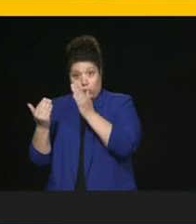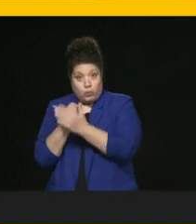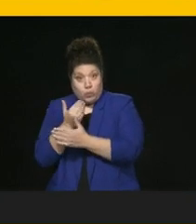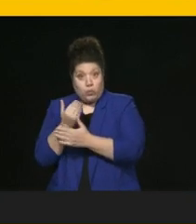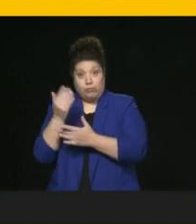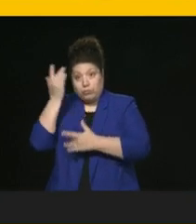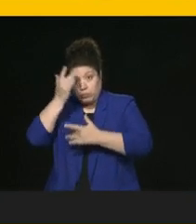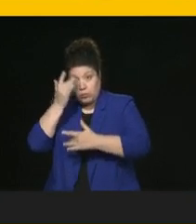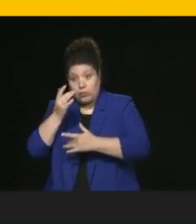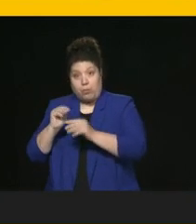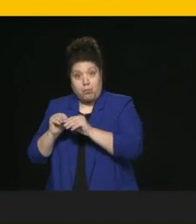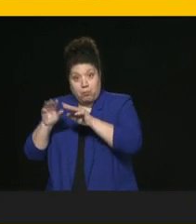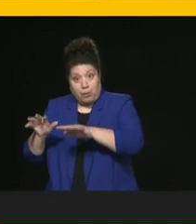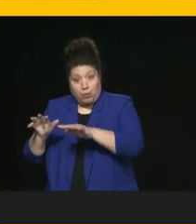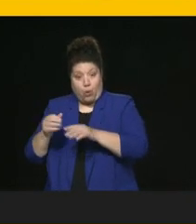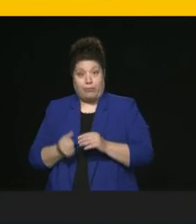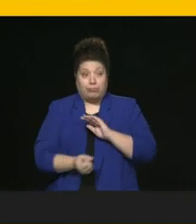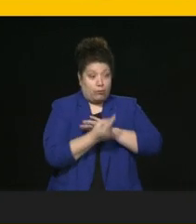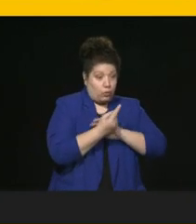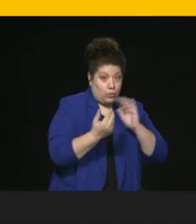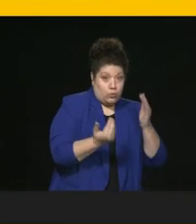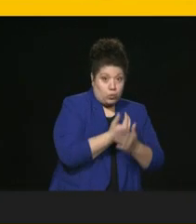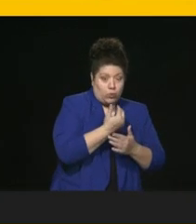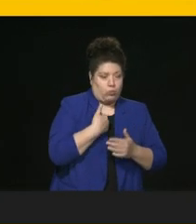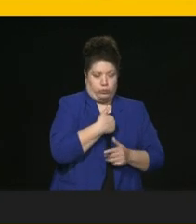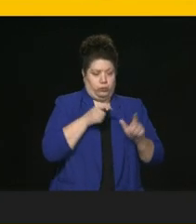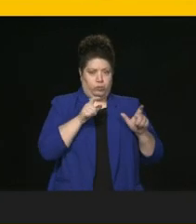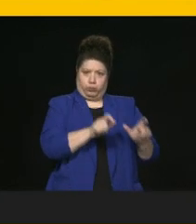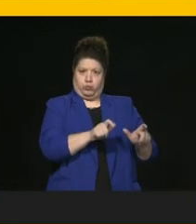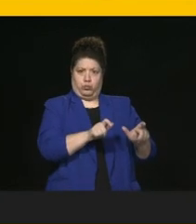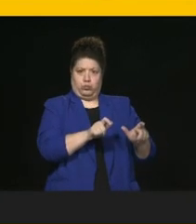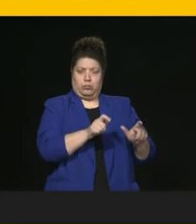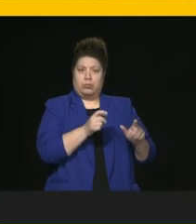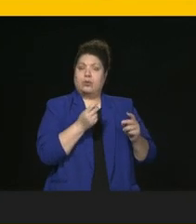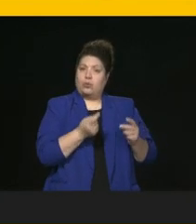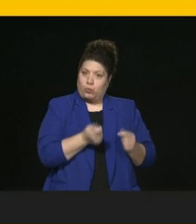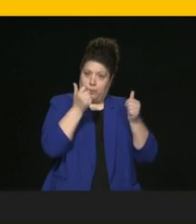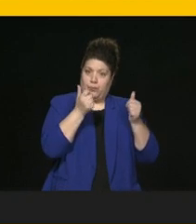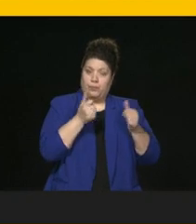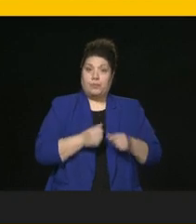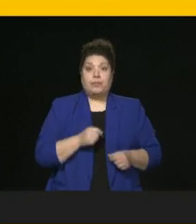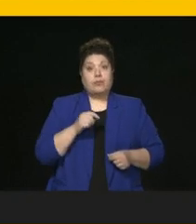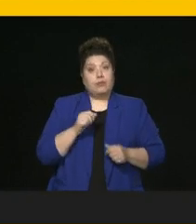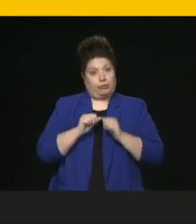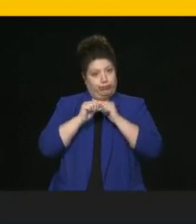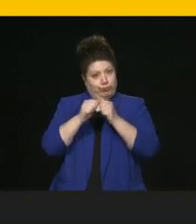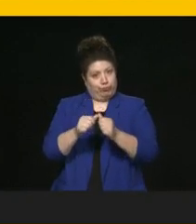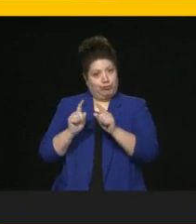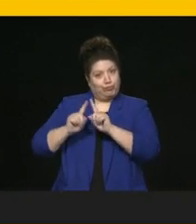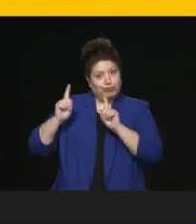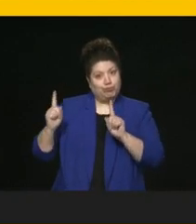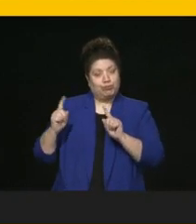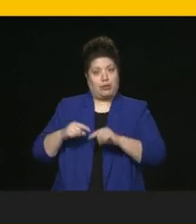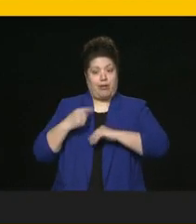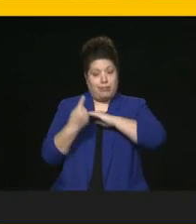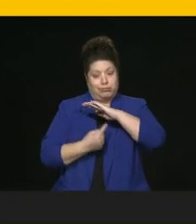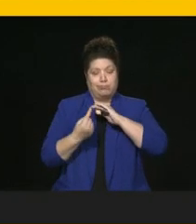ANY NEW CASES OR CLUSTERS AND TO REACT QUICKLY.